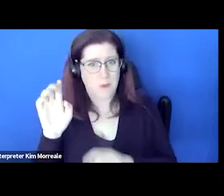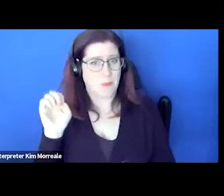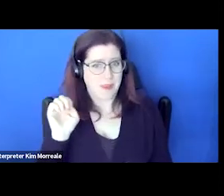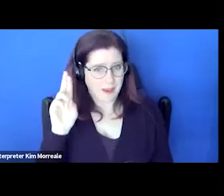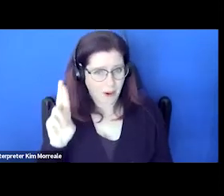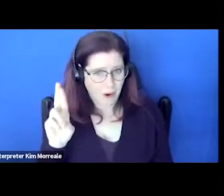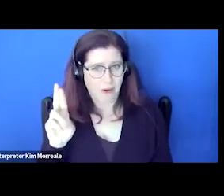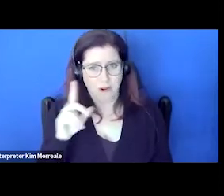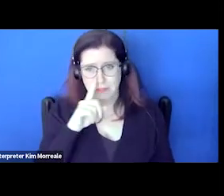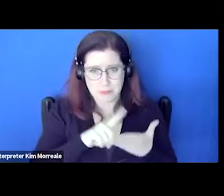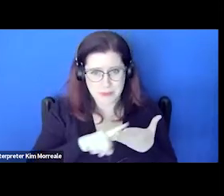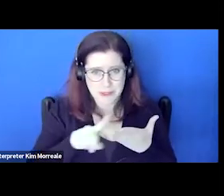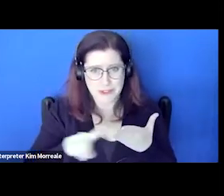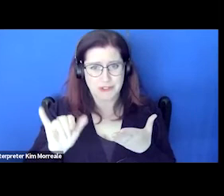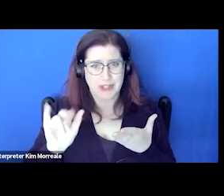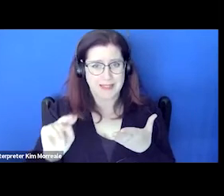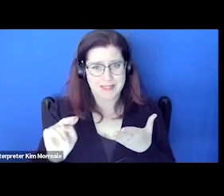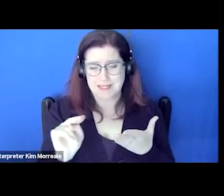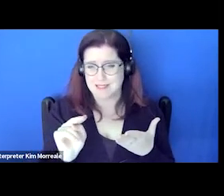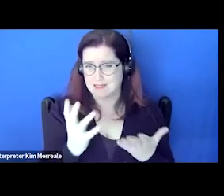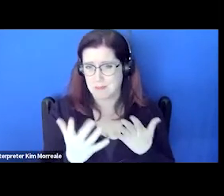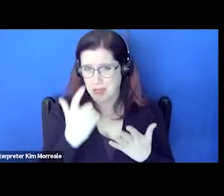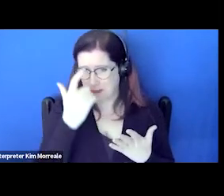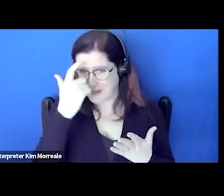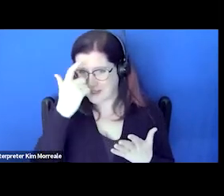and be checked in the psychiatric unit."